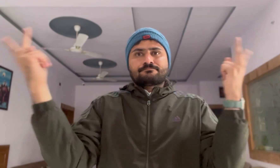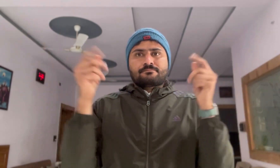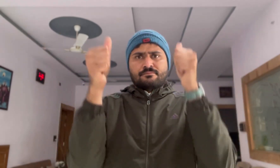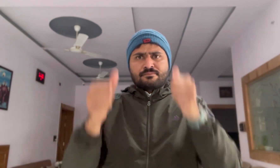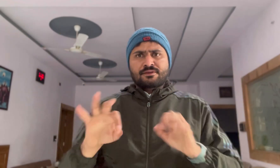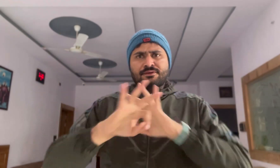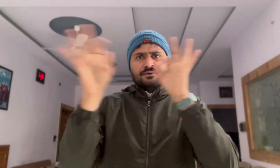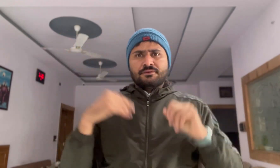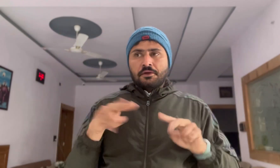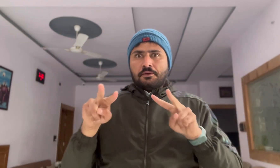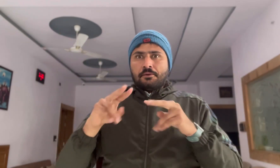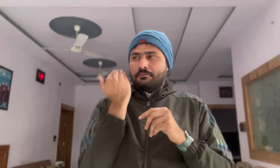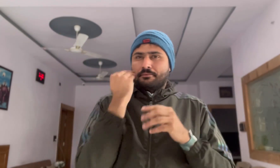ICC updates